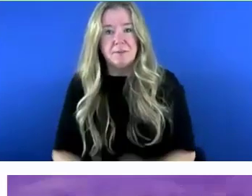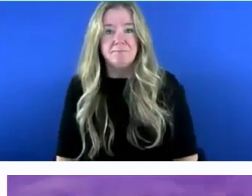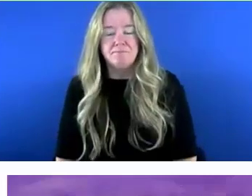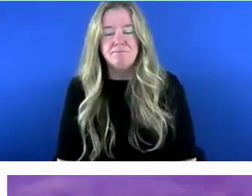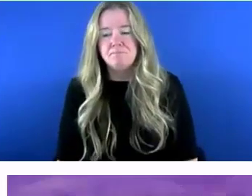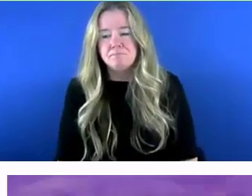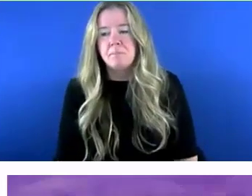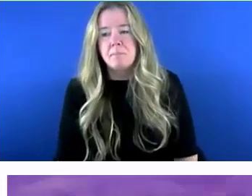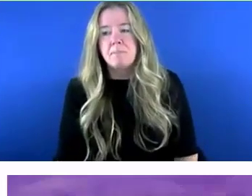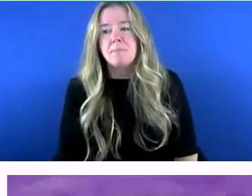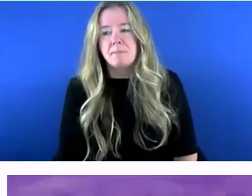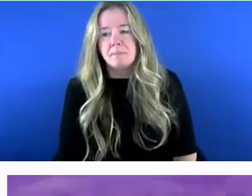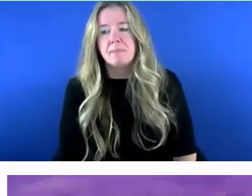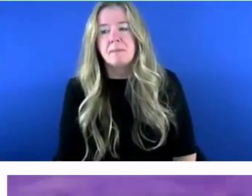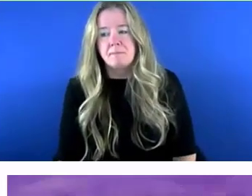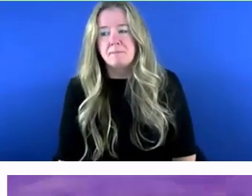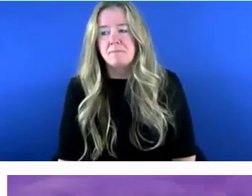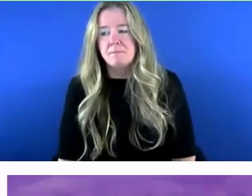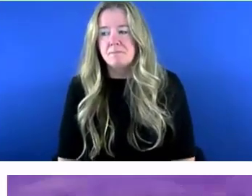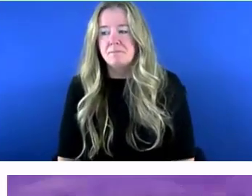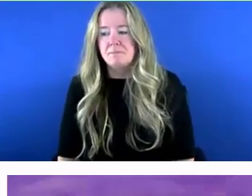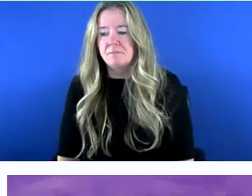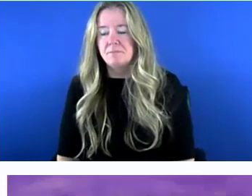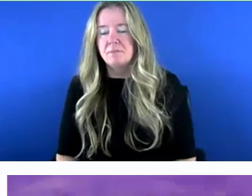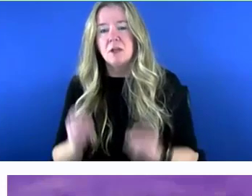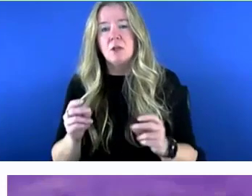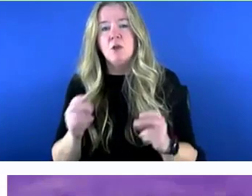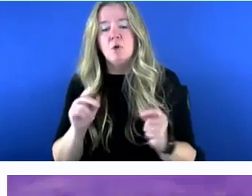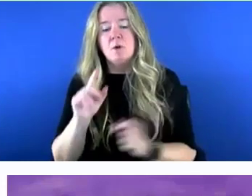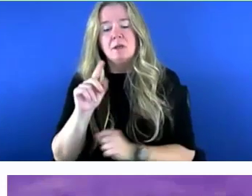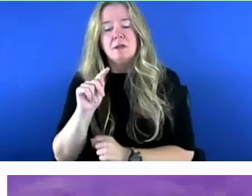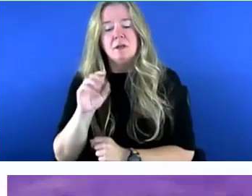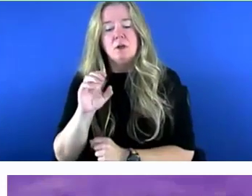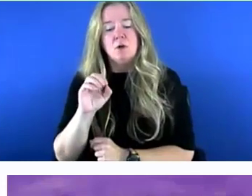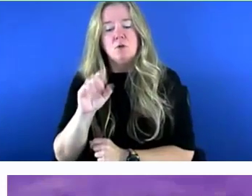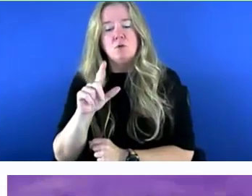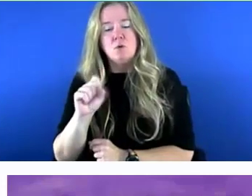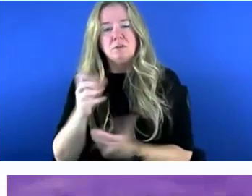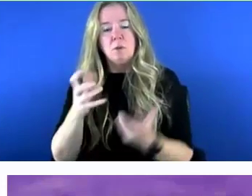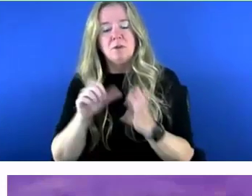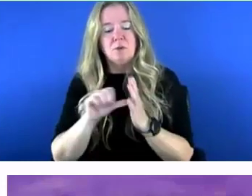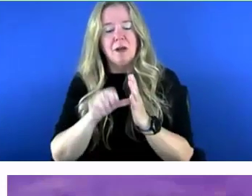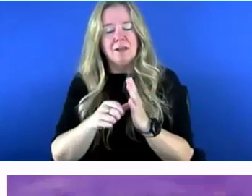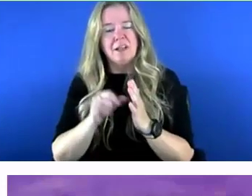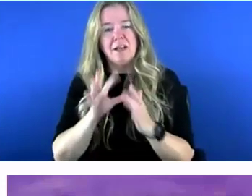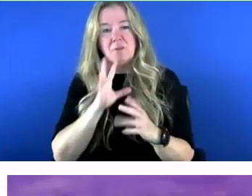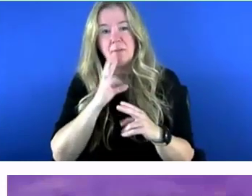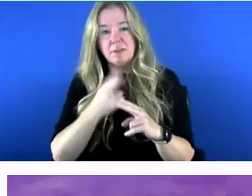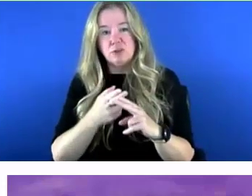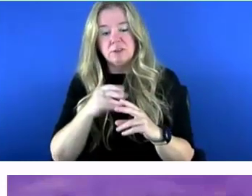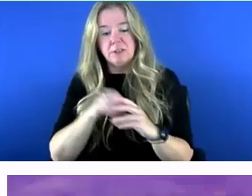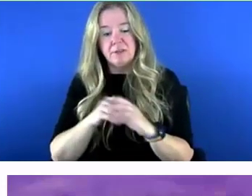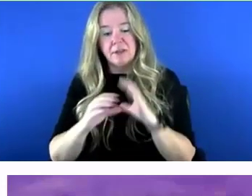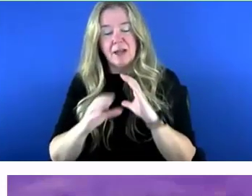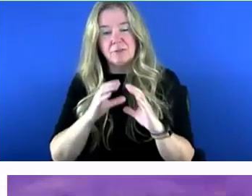So just a few quick tools that I wanted to highlight, whether they were mentioned in the conversation